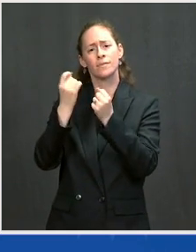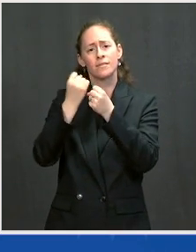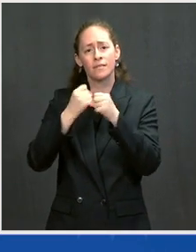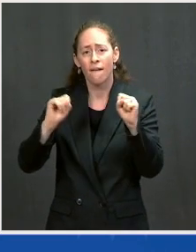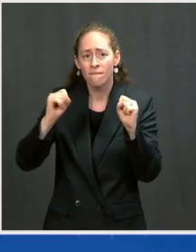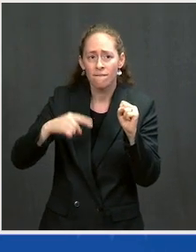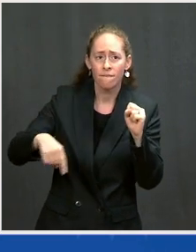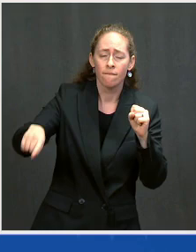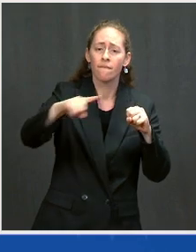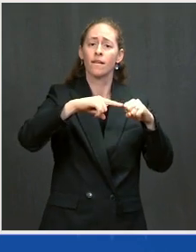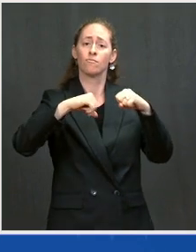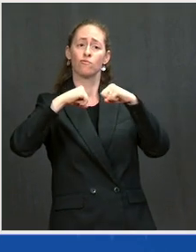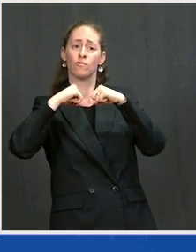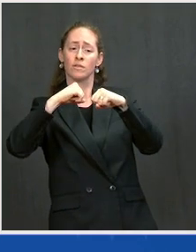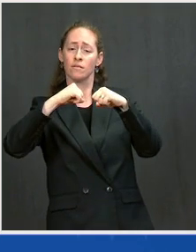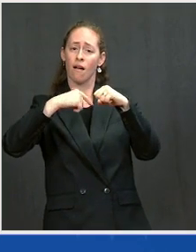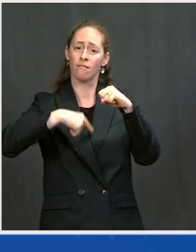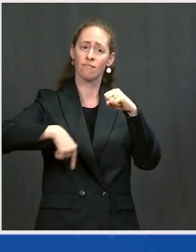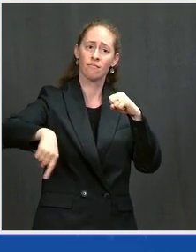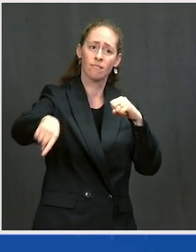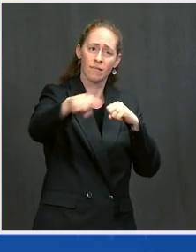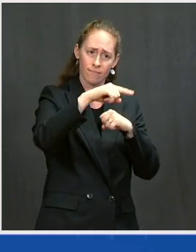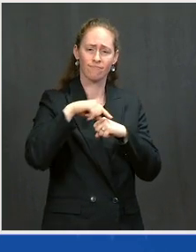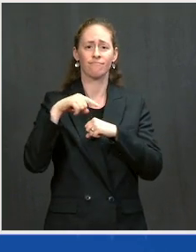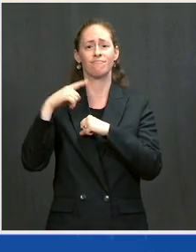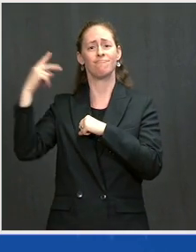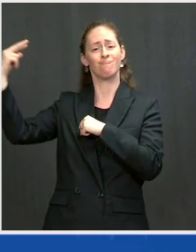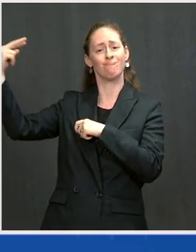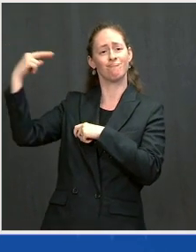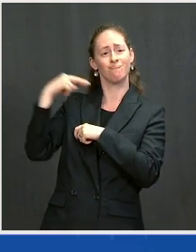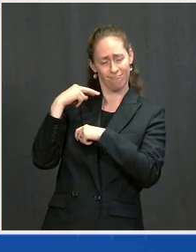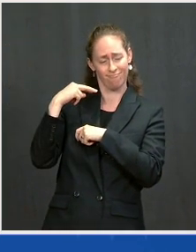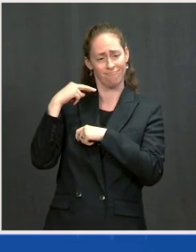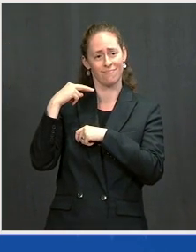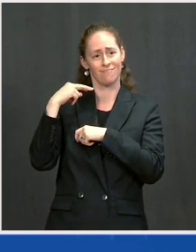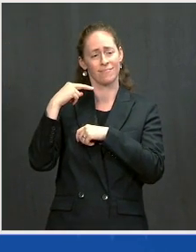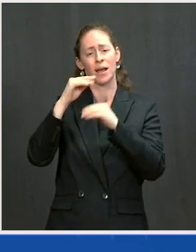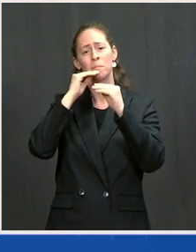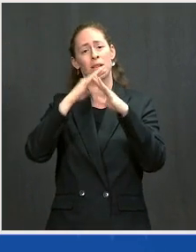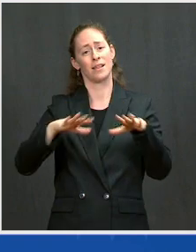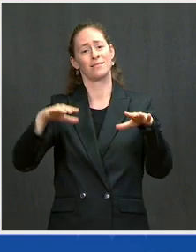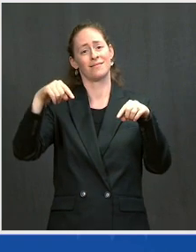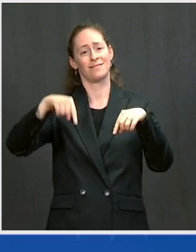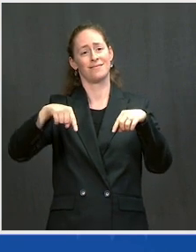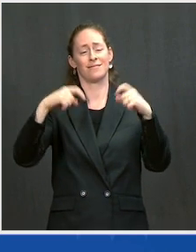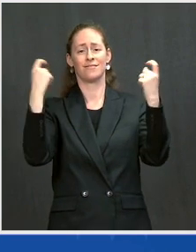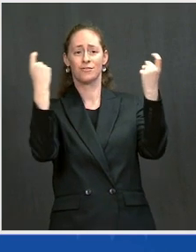hear our prayer and bless this ceremony with your presence as we honor Colonel Ralph Puckett Jr.,